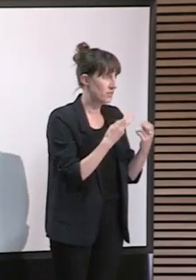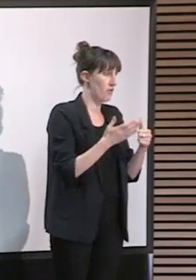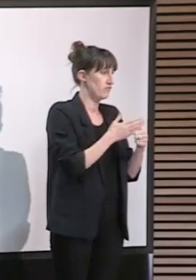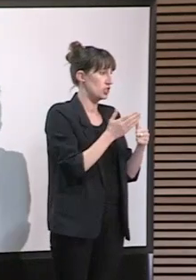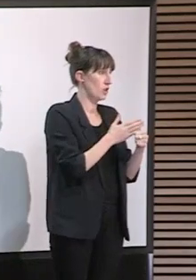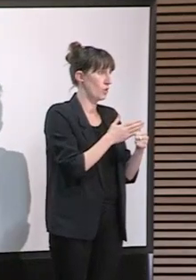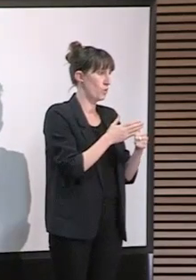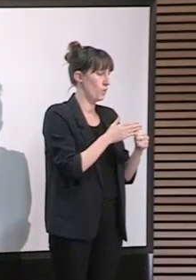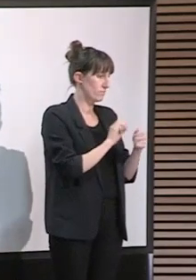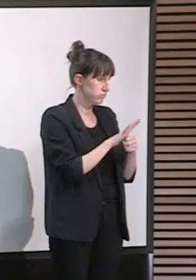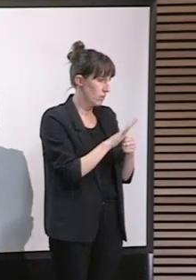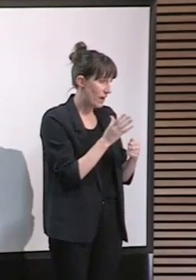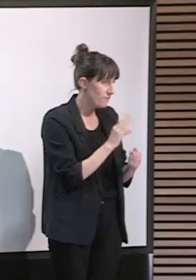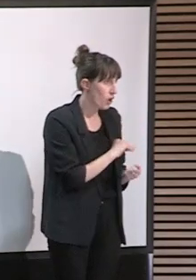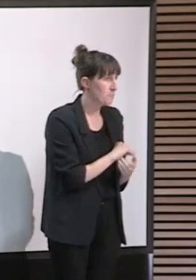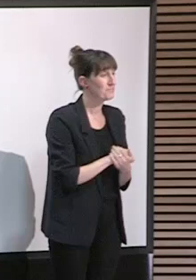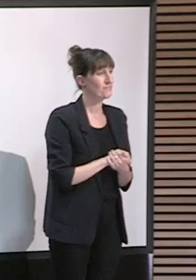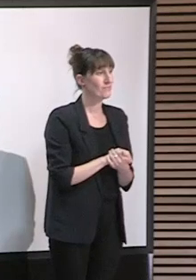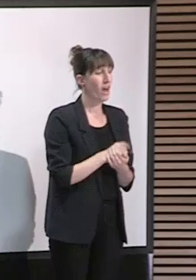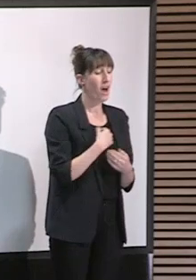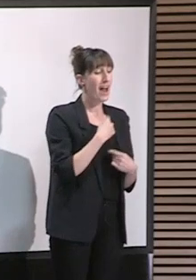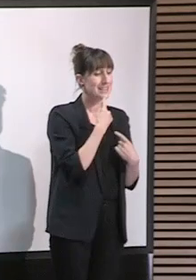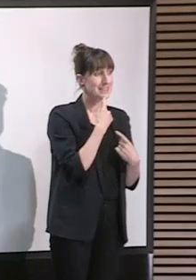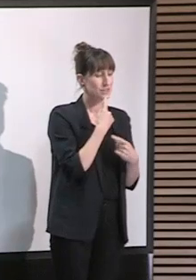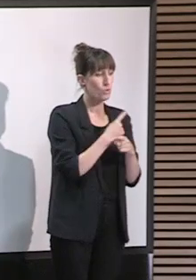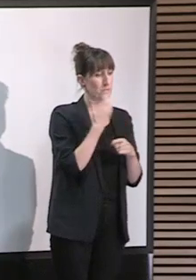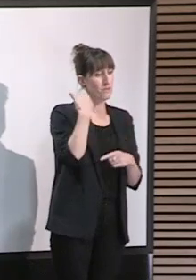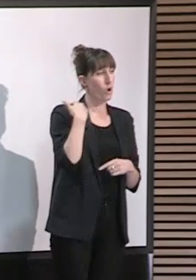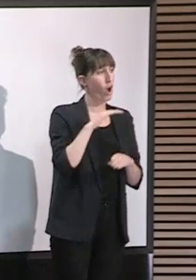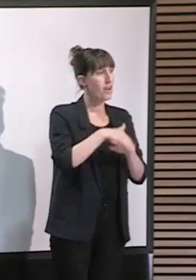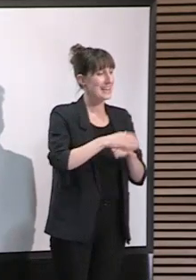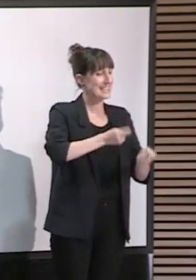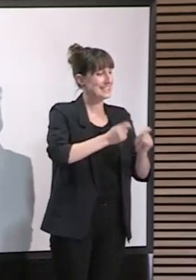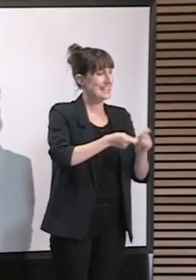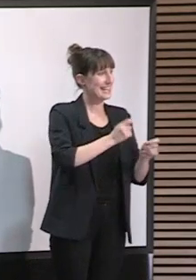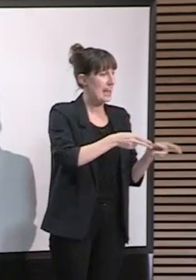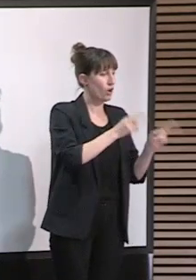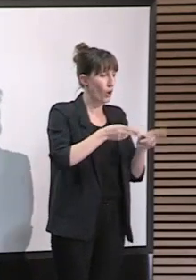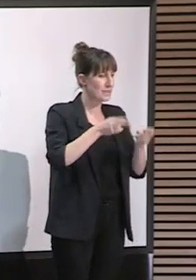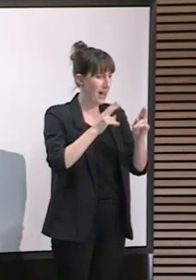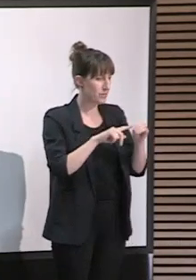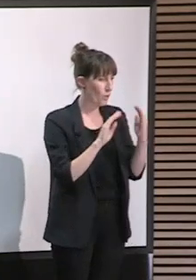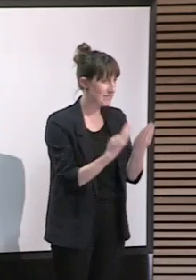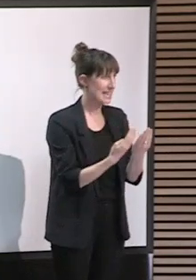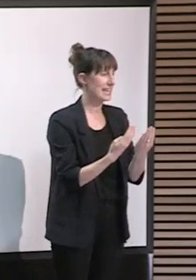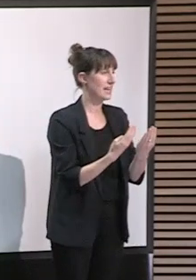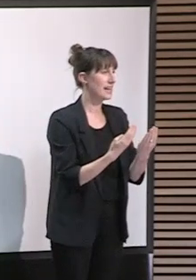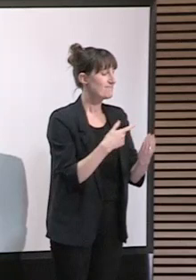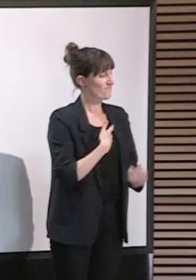down, in order to identify where the source was and that is what we want everybody